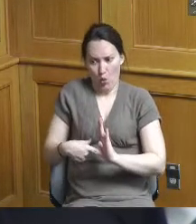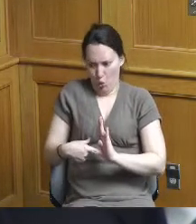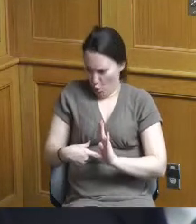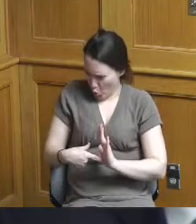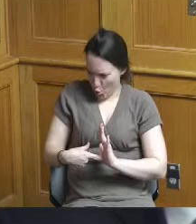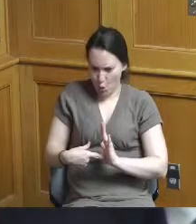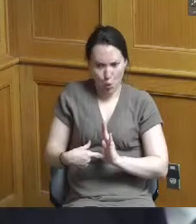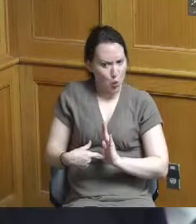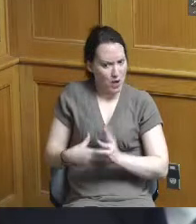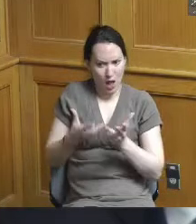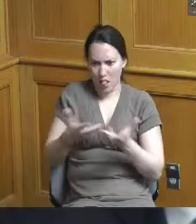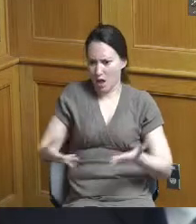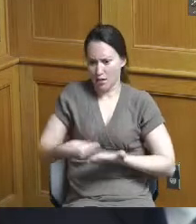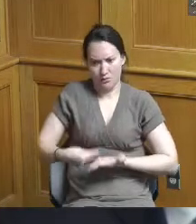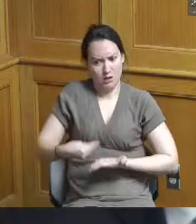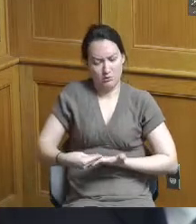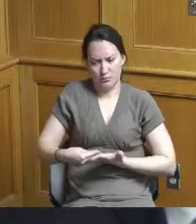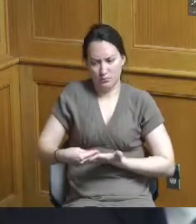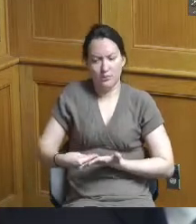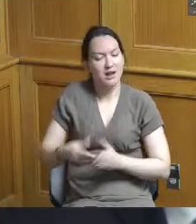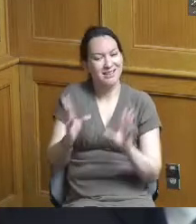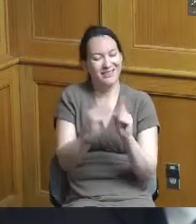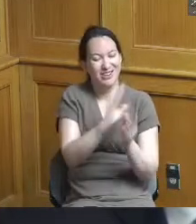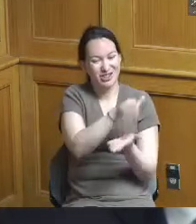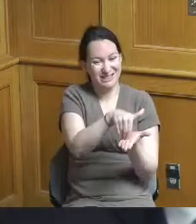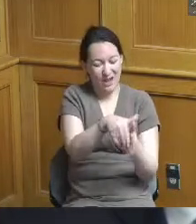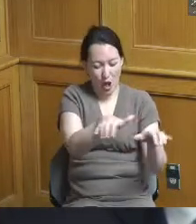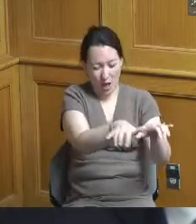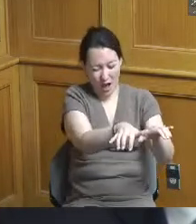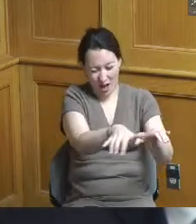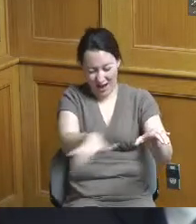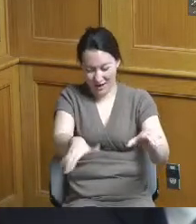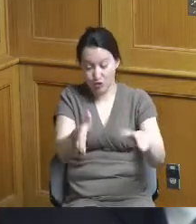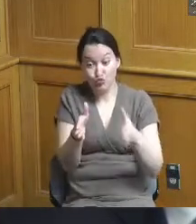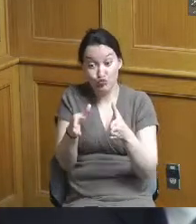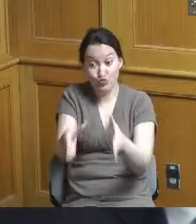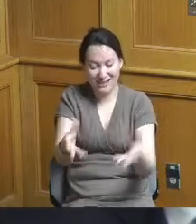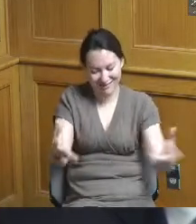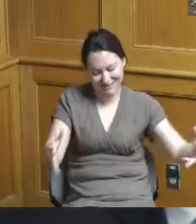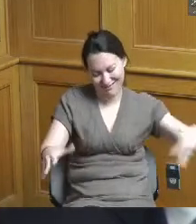be a heavy lift to expand the convention center across Elm Street and tie it into a privately